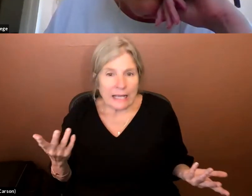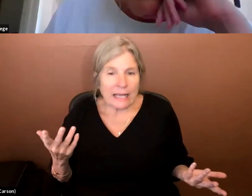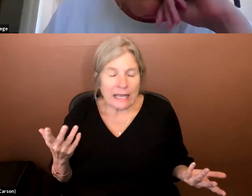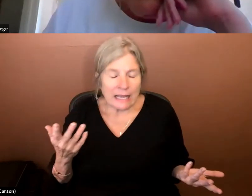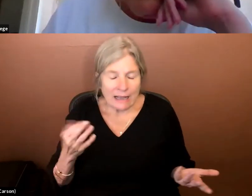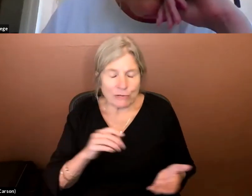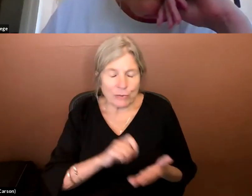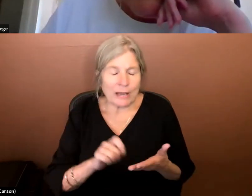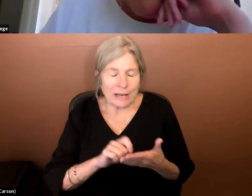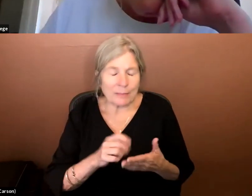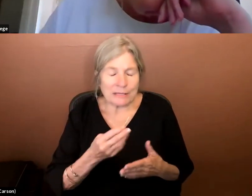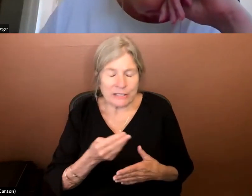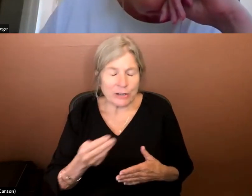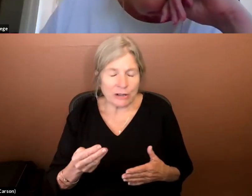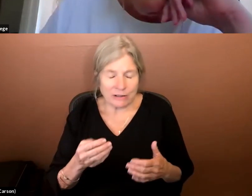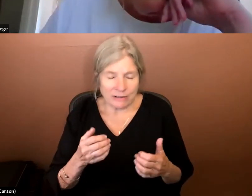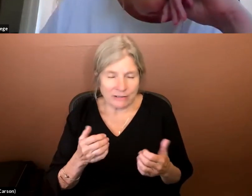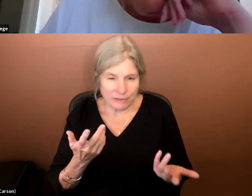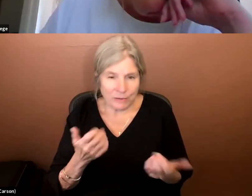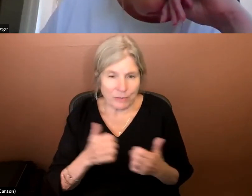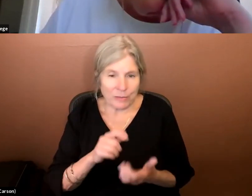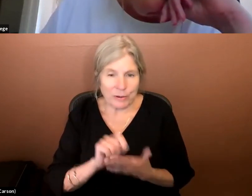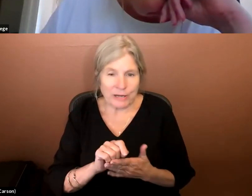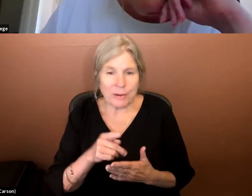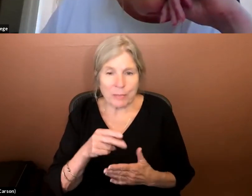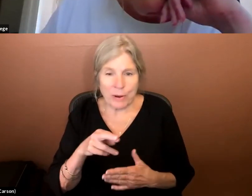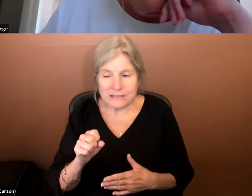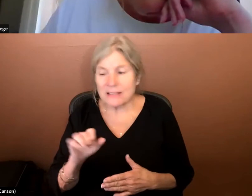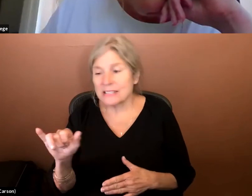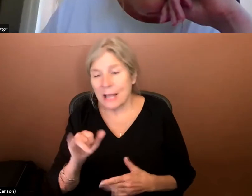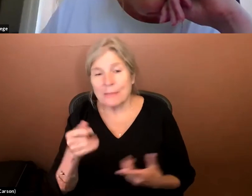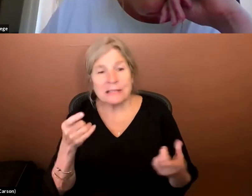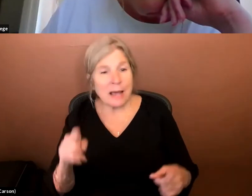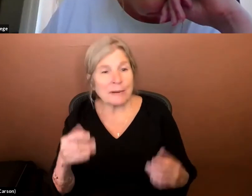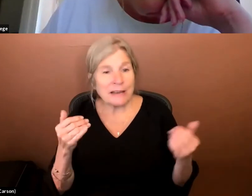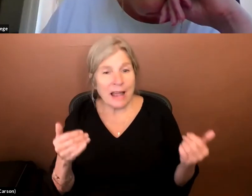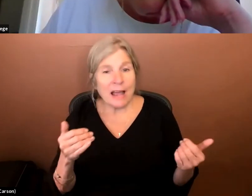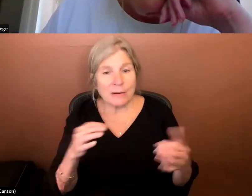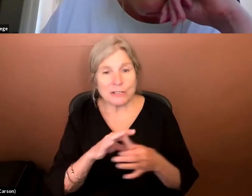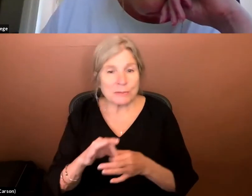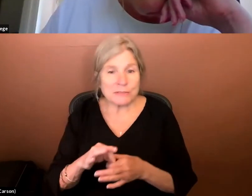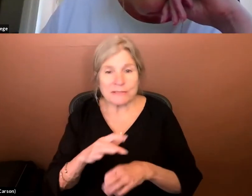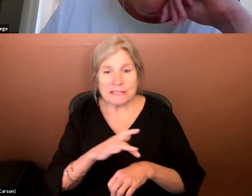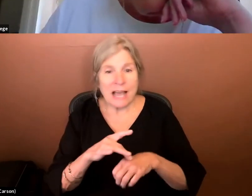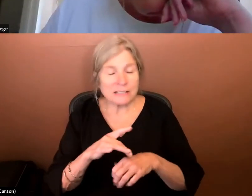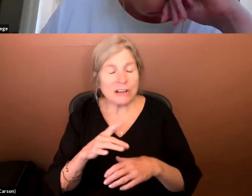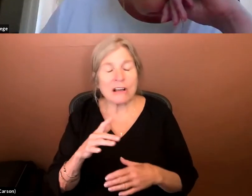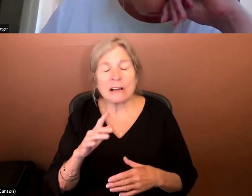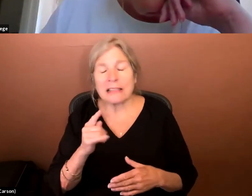the same is happening now in terms of tactile literacy and the availability of tactile